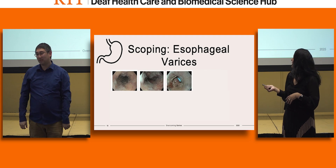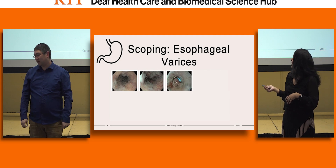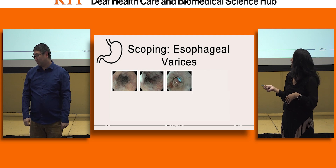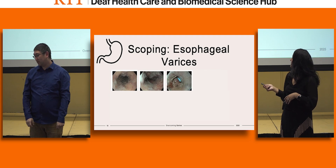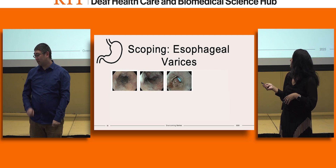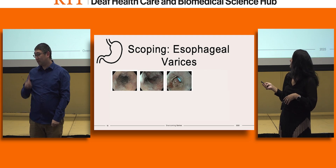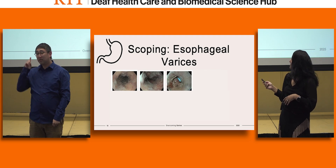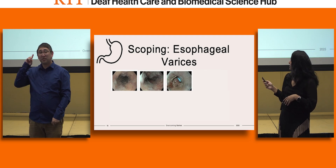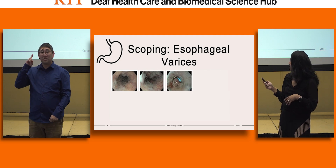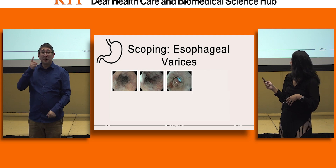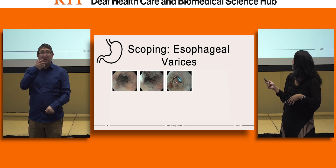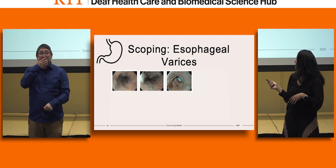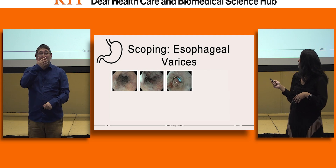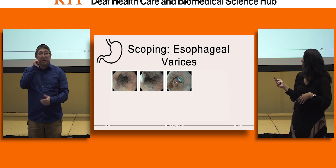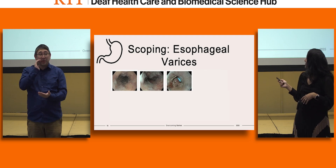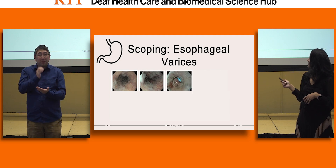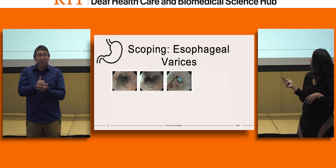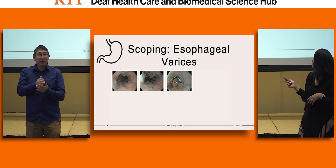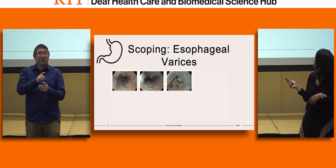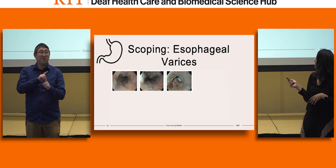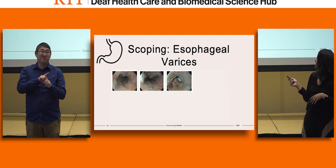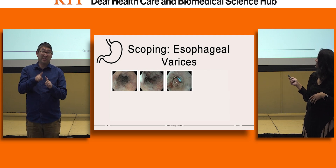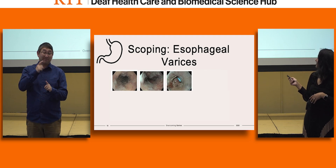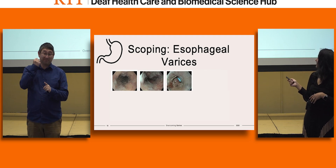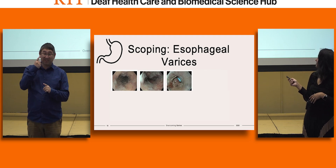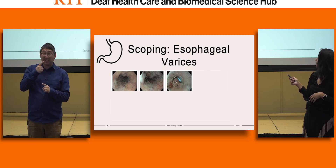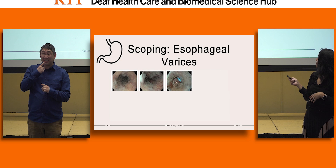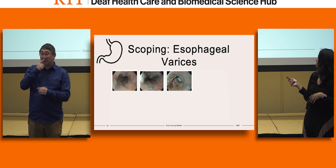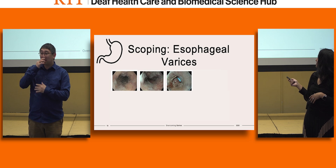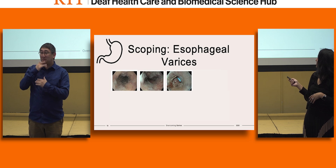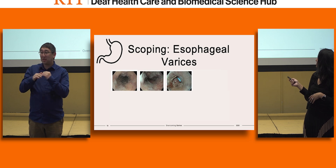And this is a little bit better of a picture here, but these are actually blood vessels.